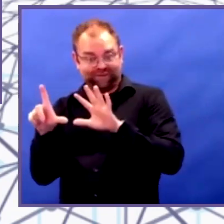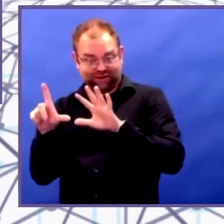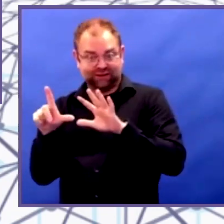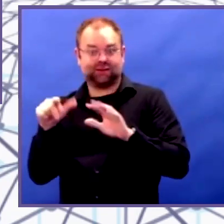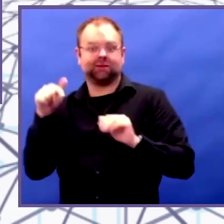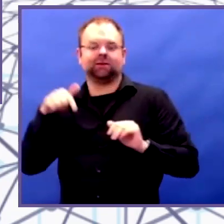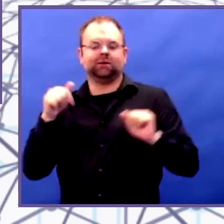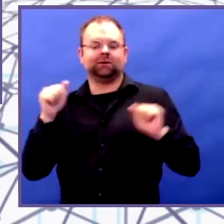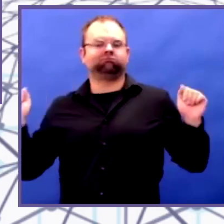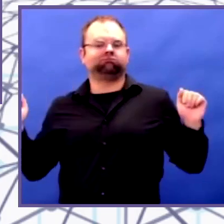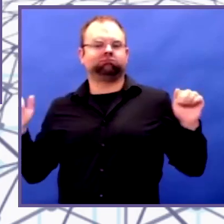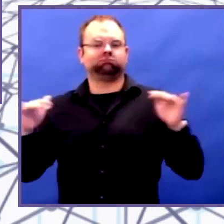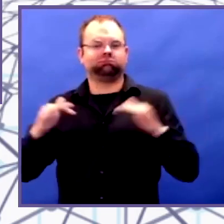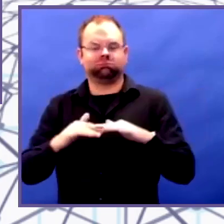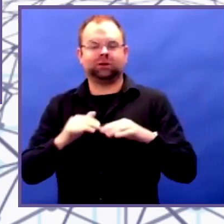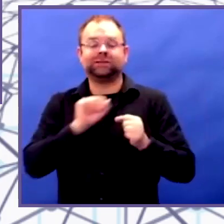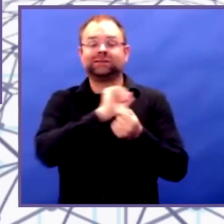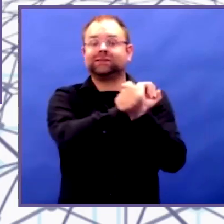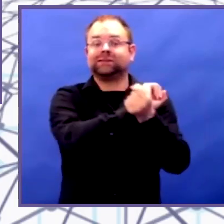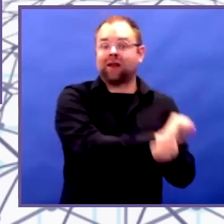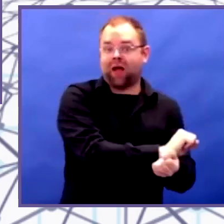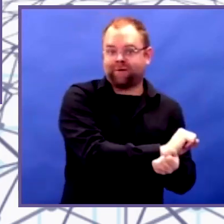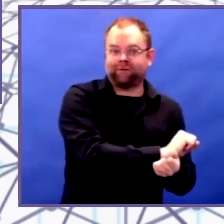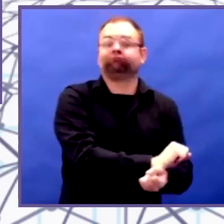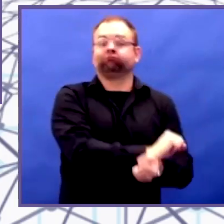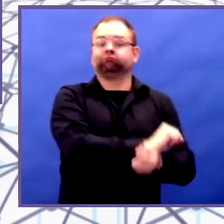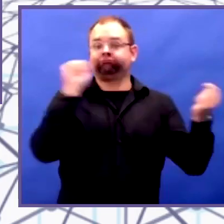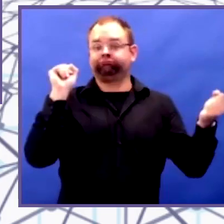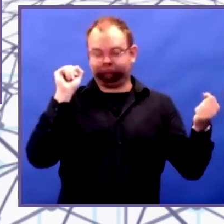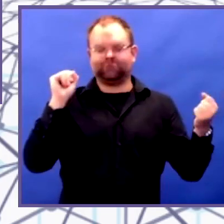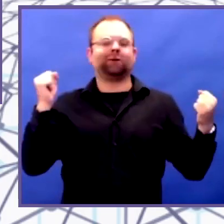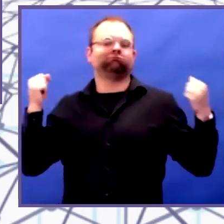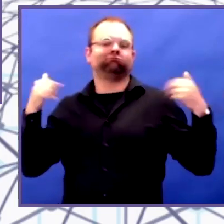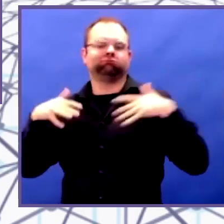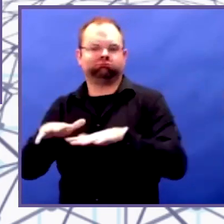actively depend on street begging for their survival.